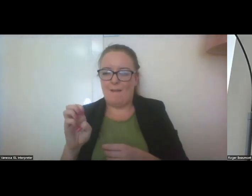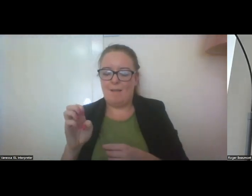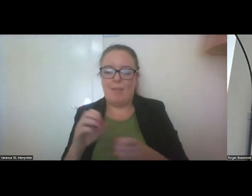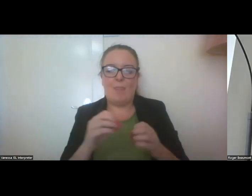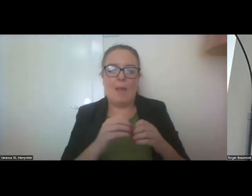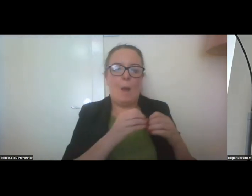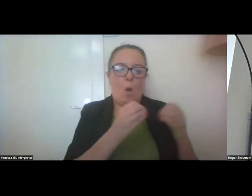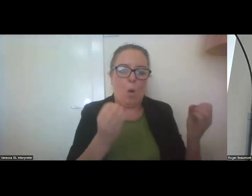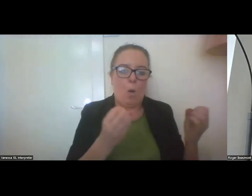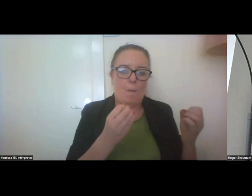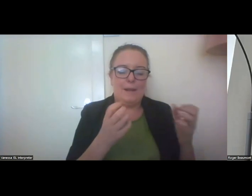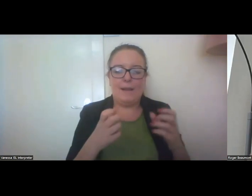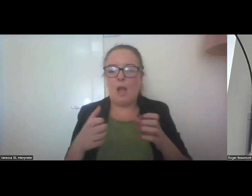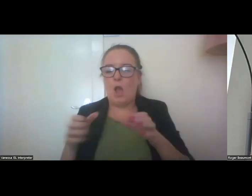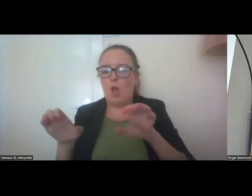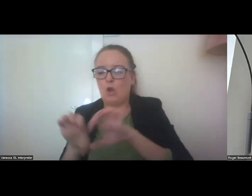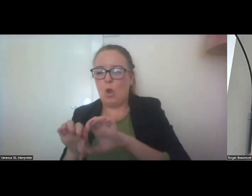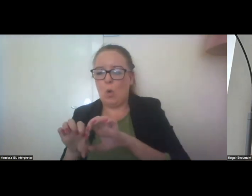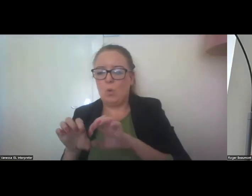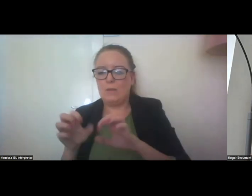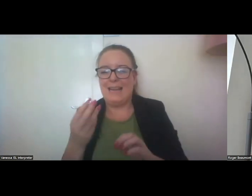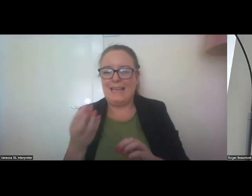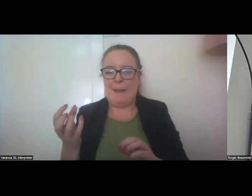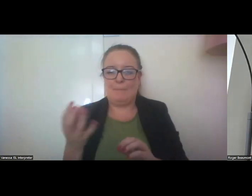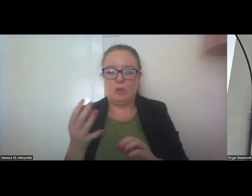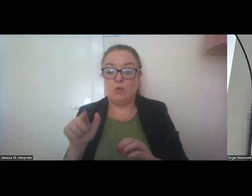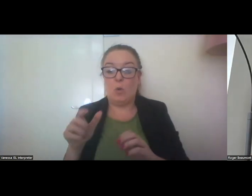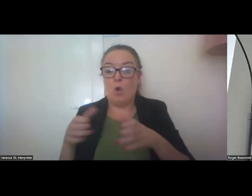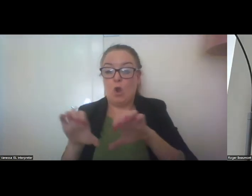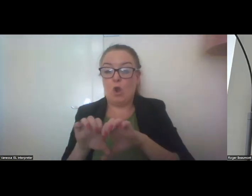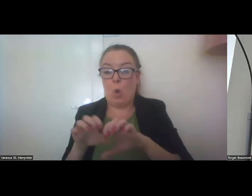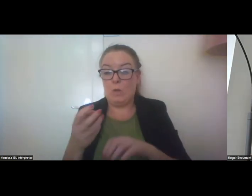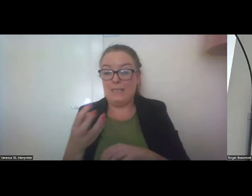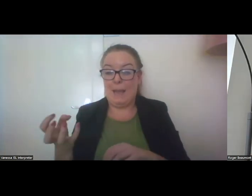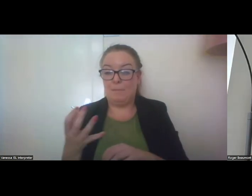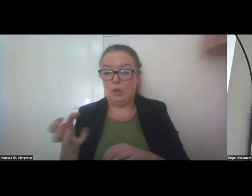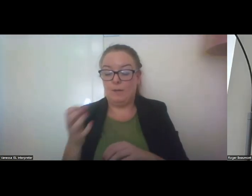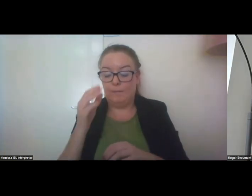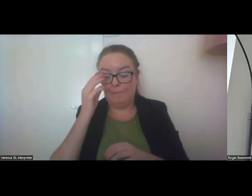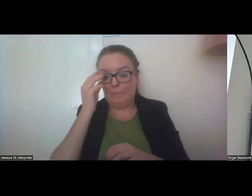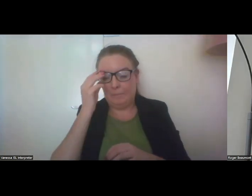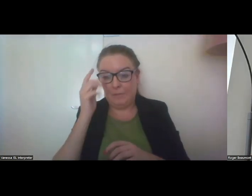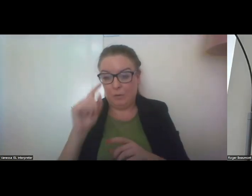So, we go with closed captioning first. So, you can output onto an Android tablet and that could be something like,